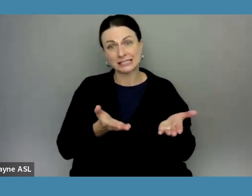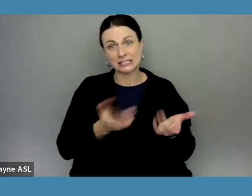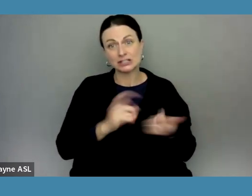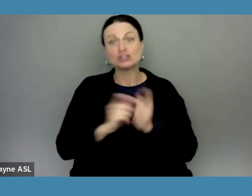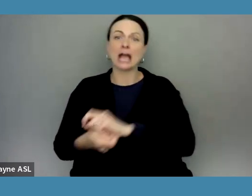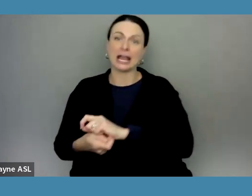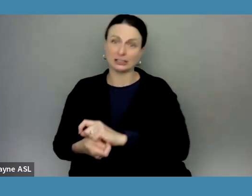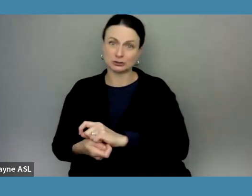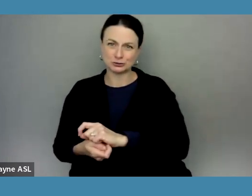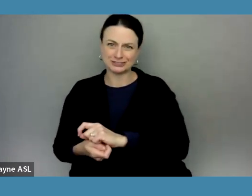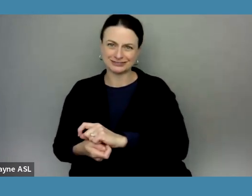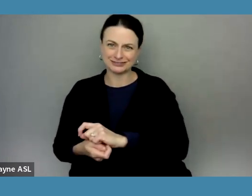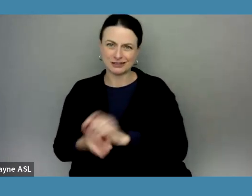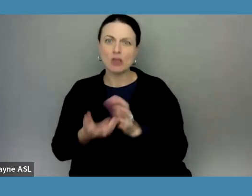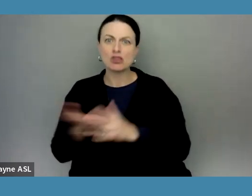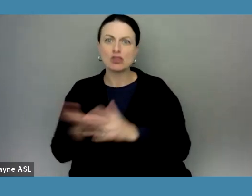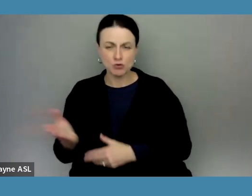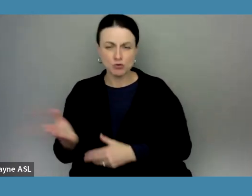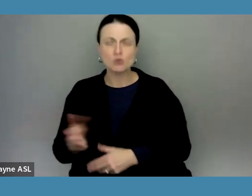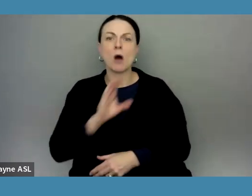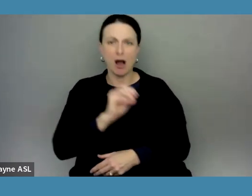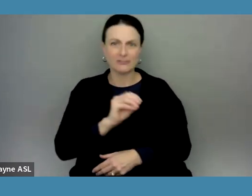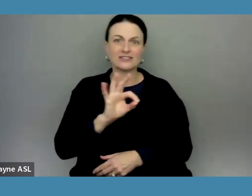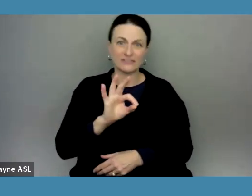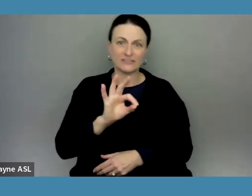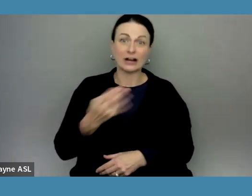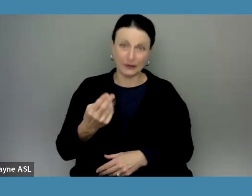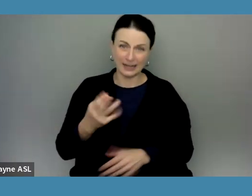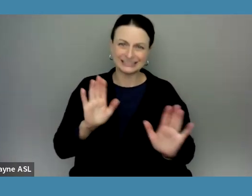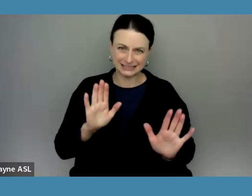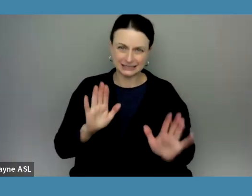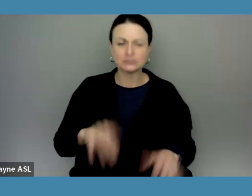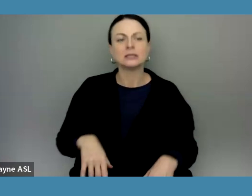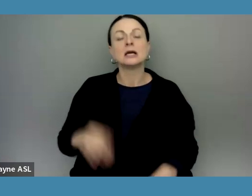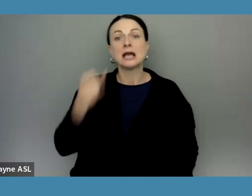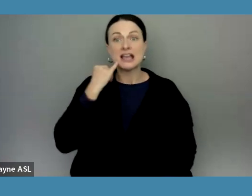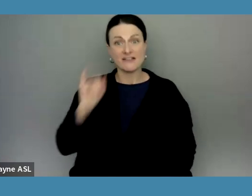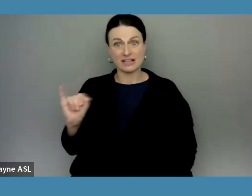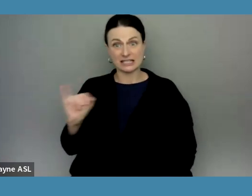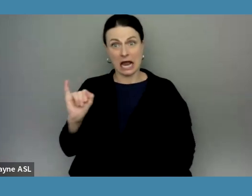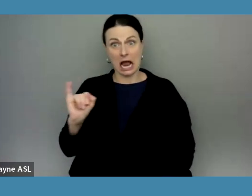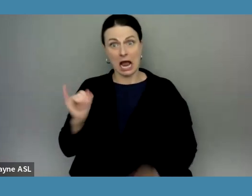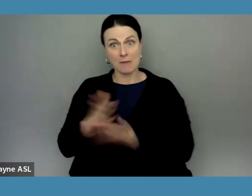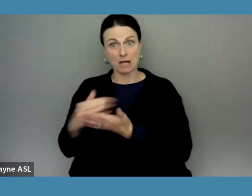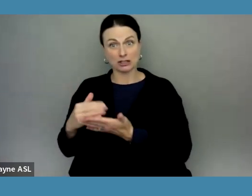through the Office of Fair hearings. If it's iBudget waiver services you would be requesting